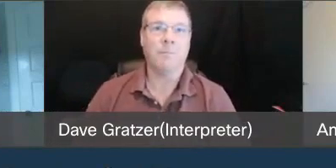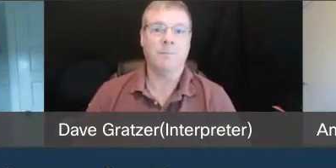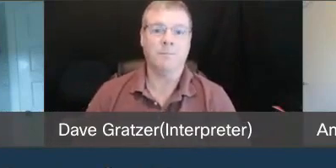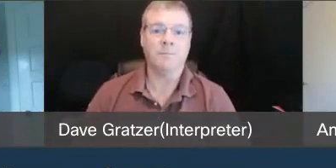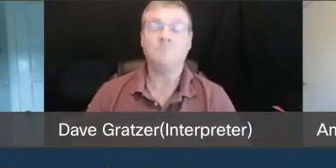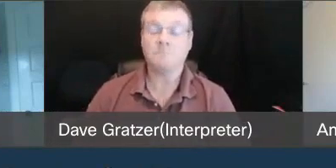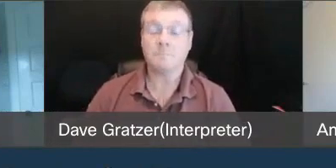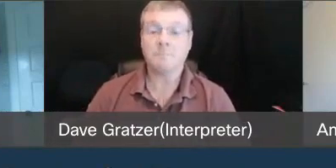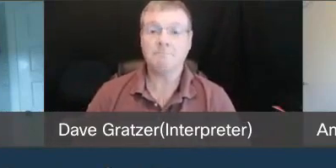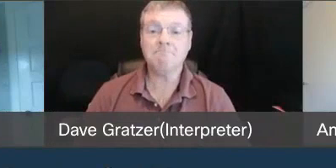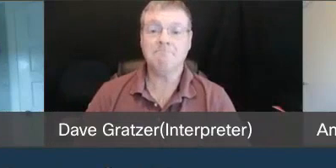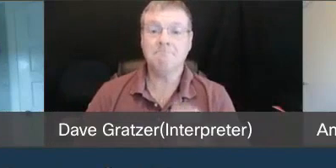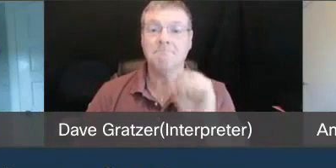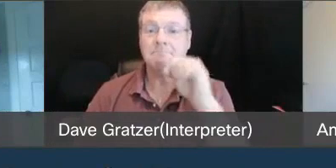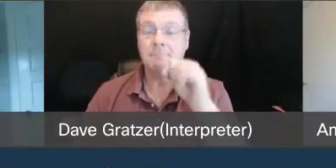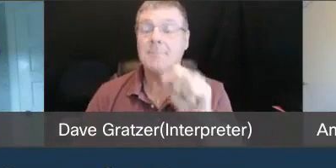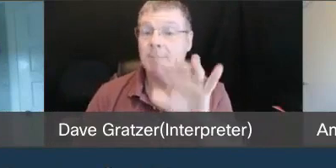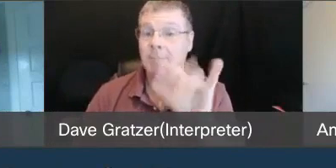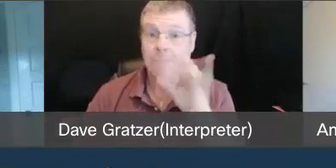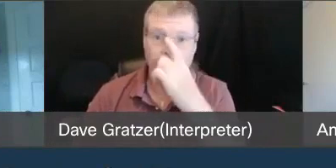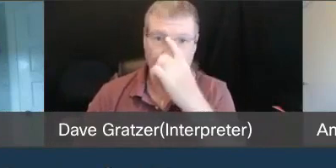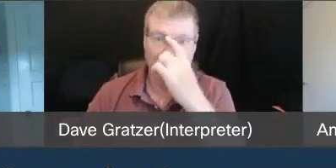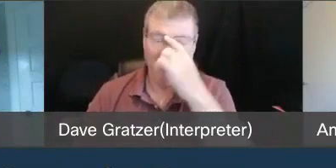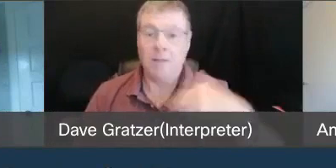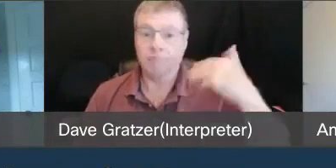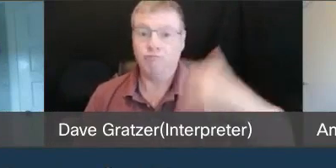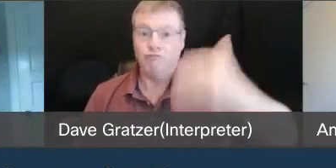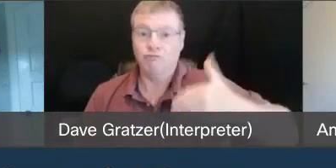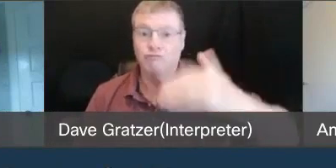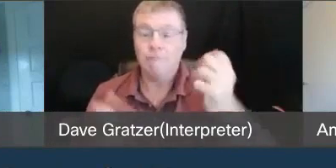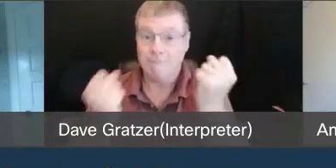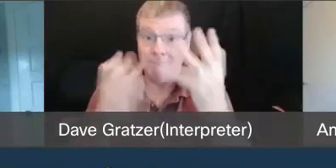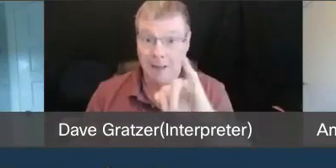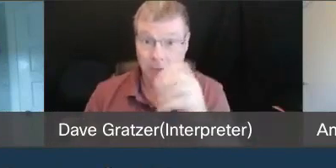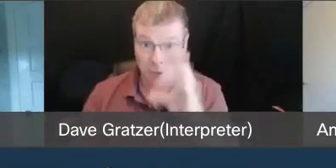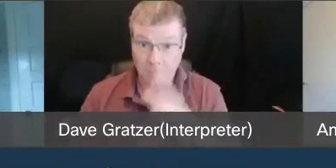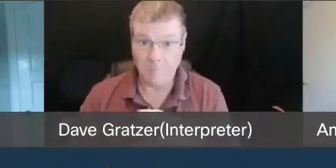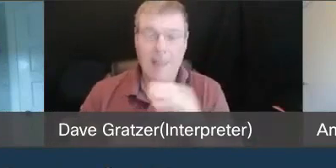Yes. If they have had a lot of jobs like you're referring to and very short duration,